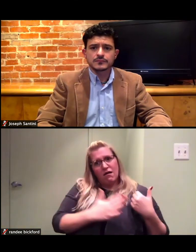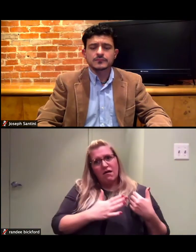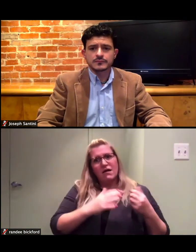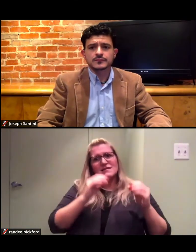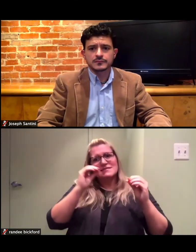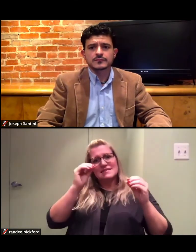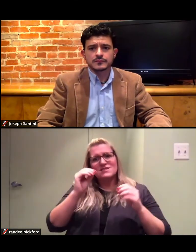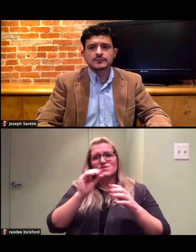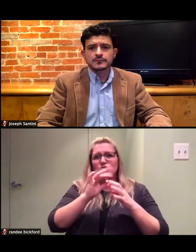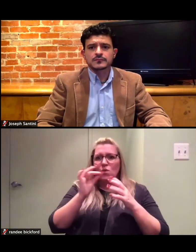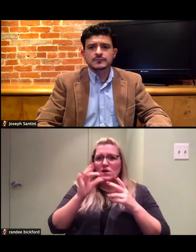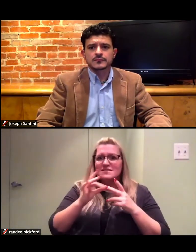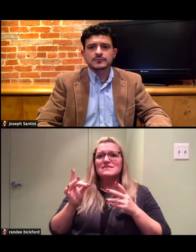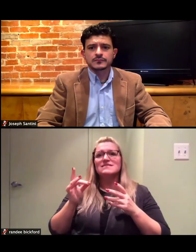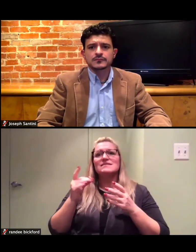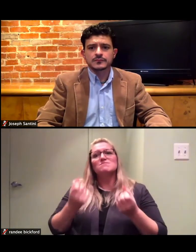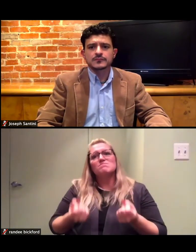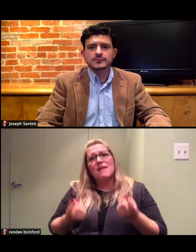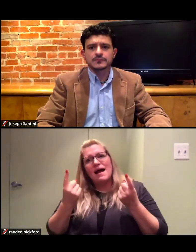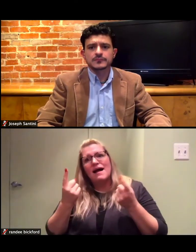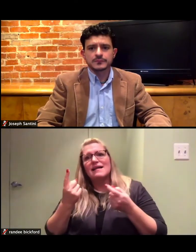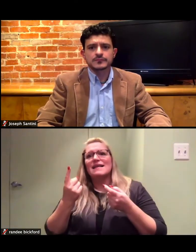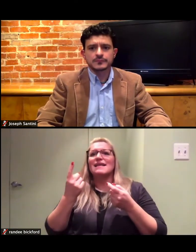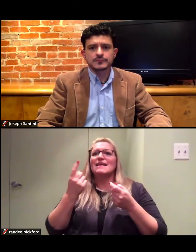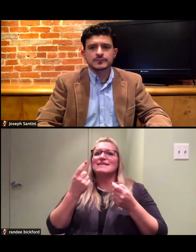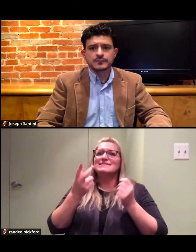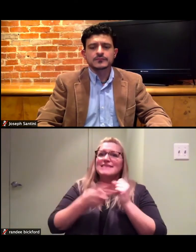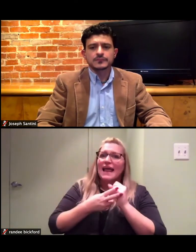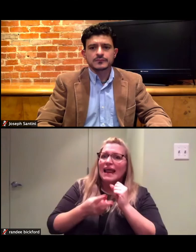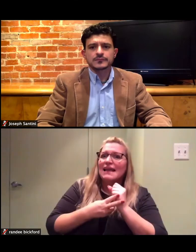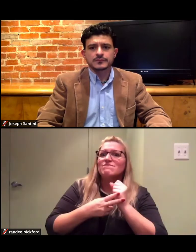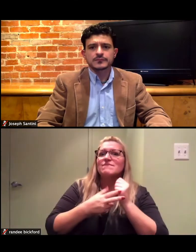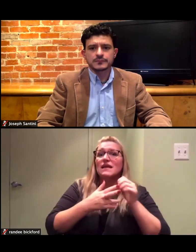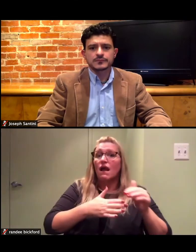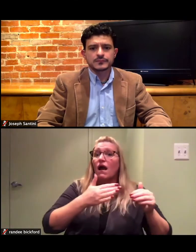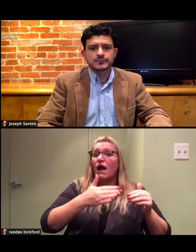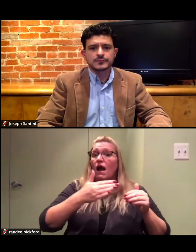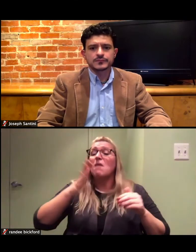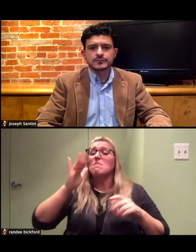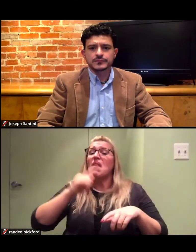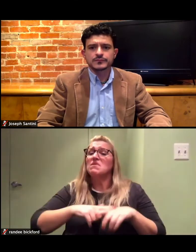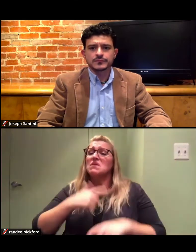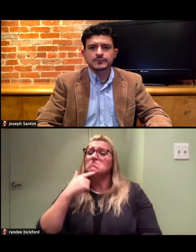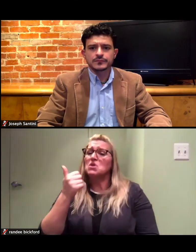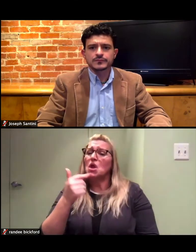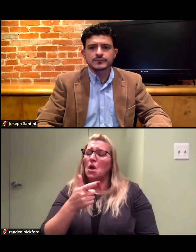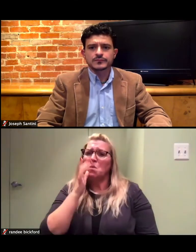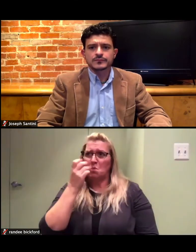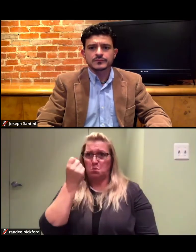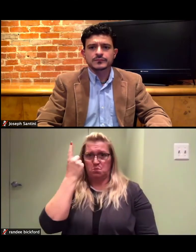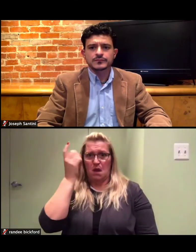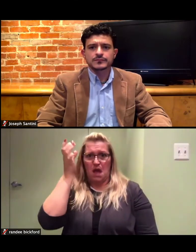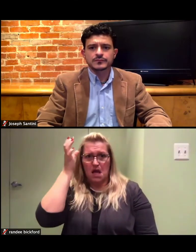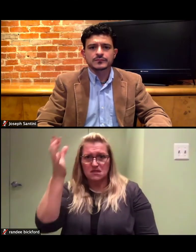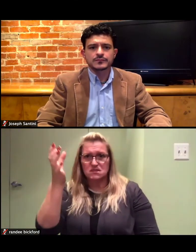If you'd start it young and start teaching them about choices and spending and saving and those other skills